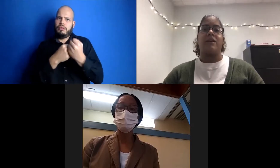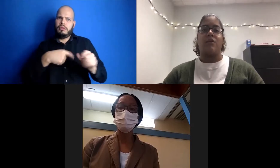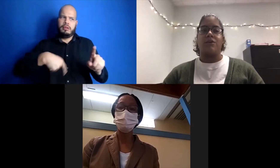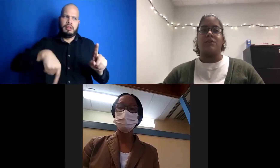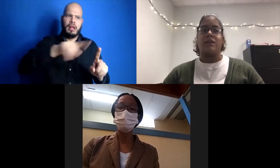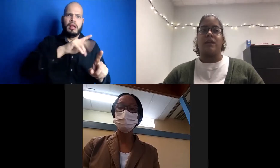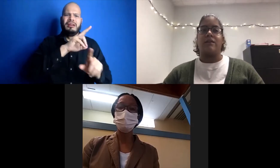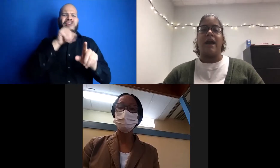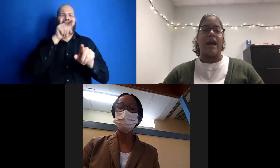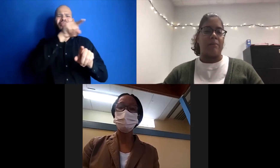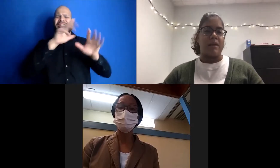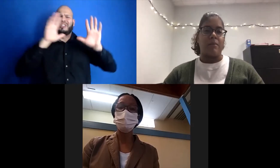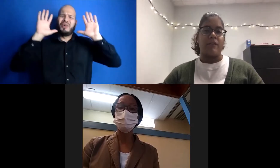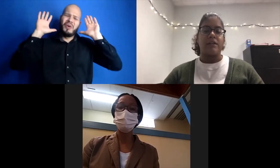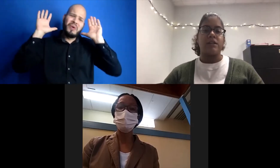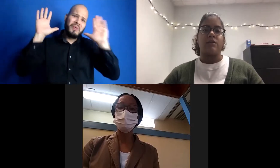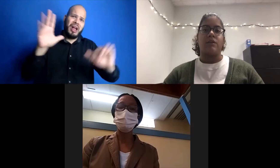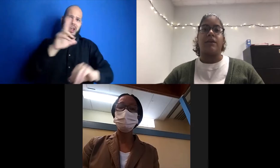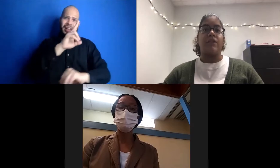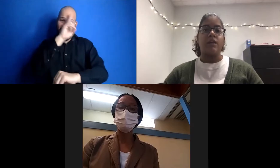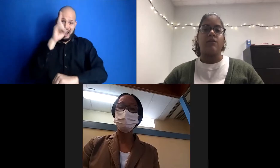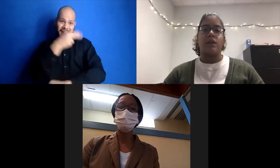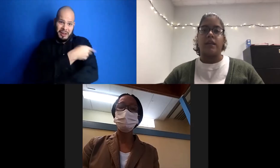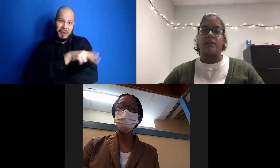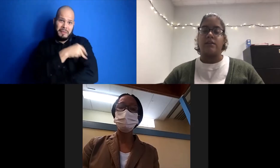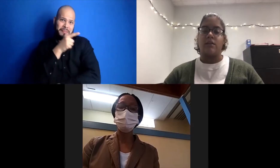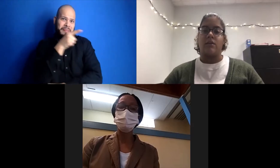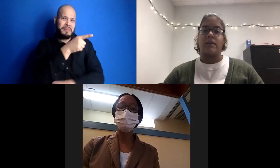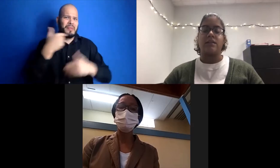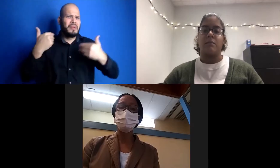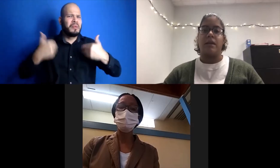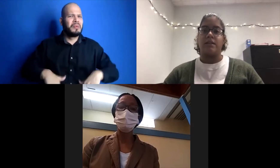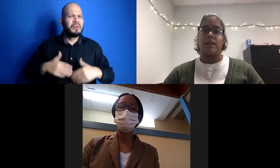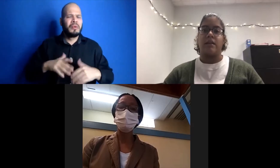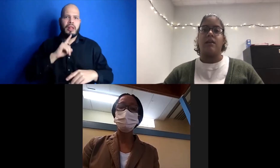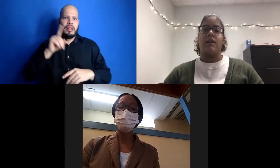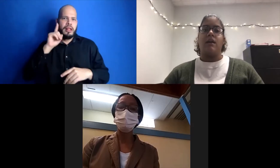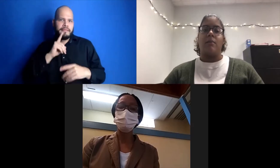also like happy about that too they're like thank you for letting us know like that's amazing about